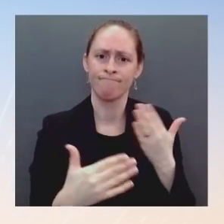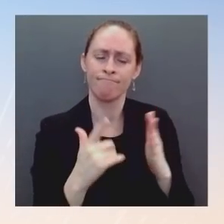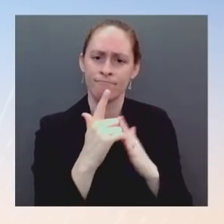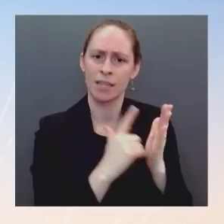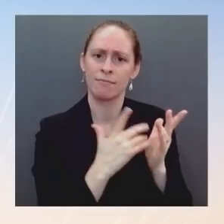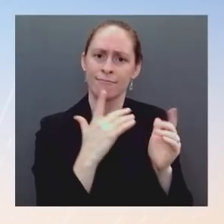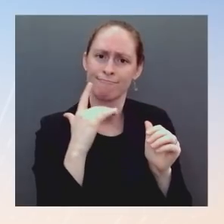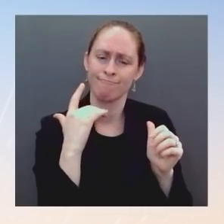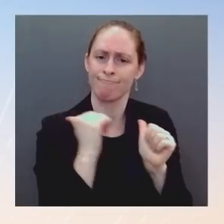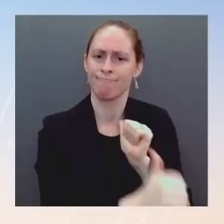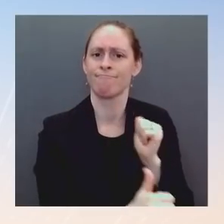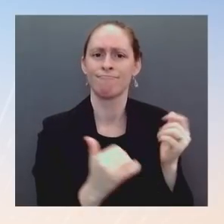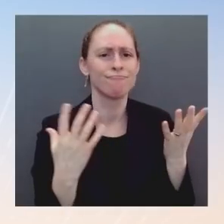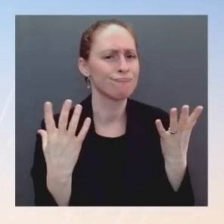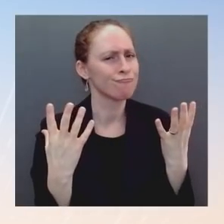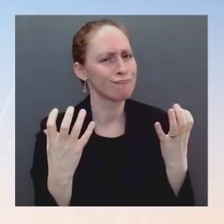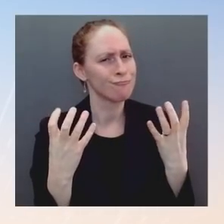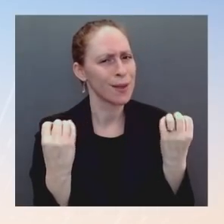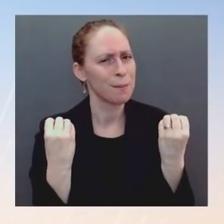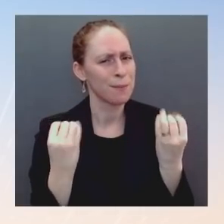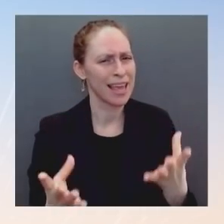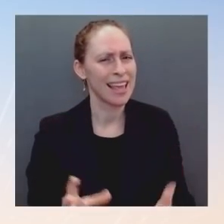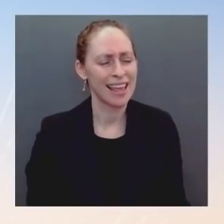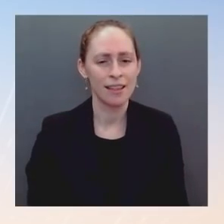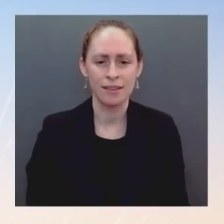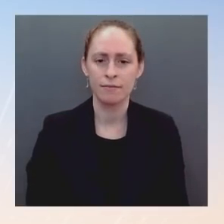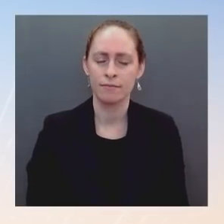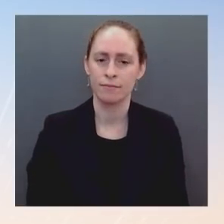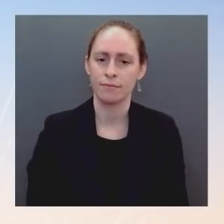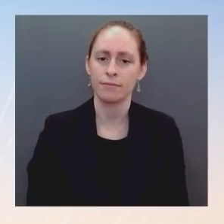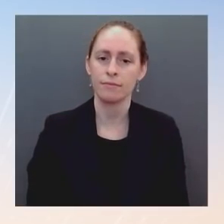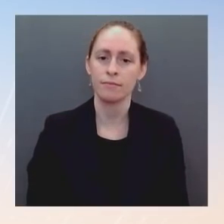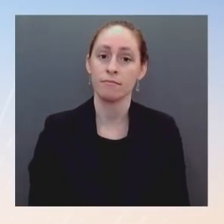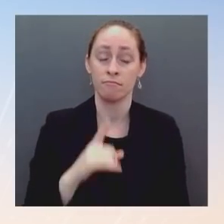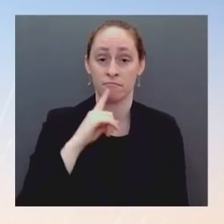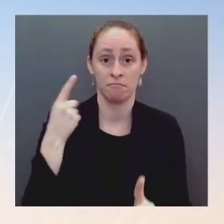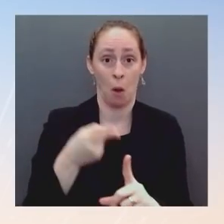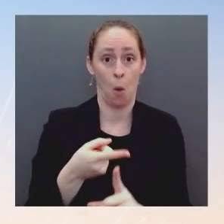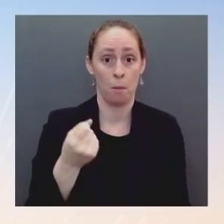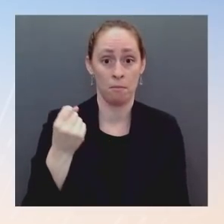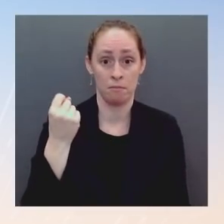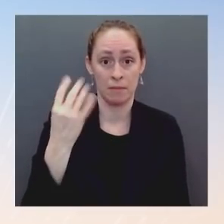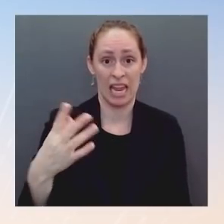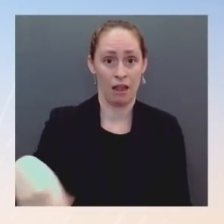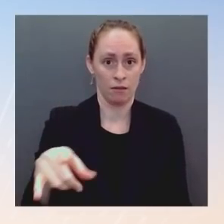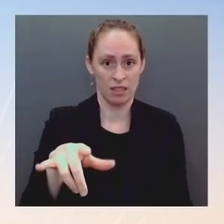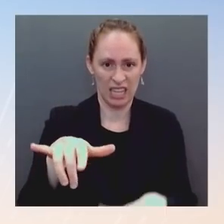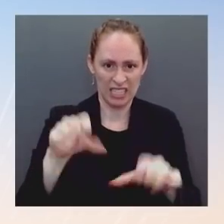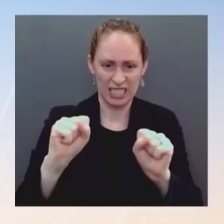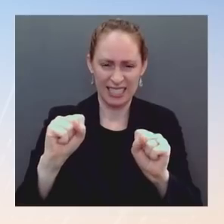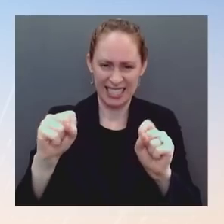that it's long overdue for Congress to take steps to lower costs for childcare,